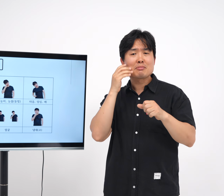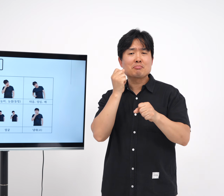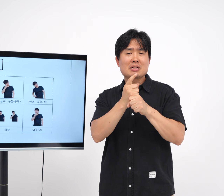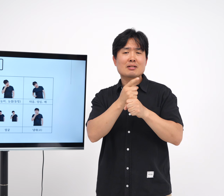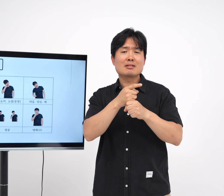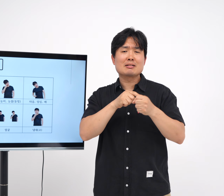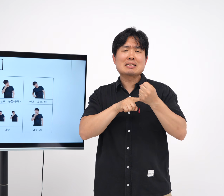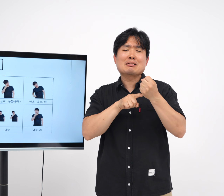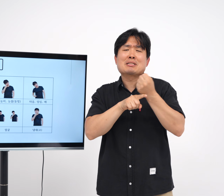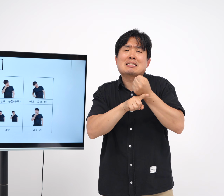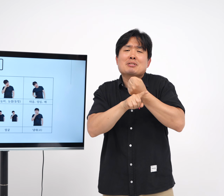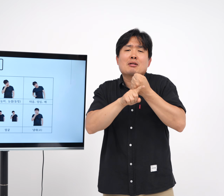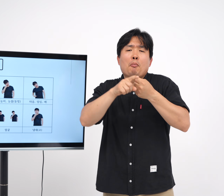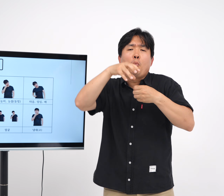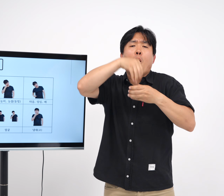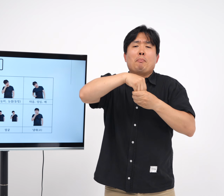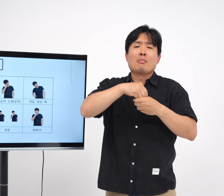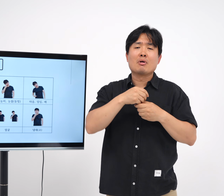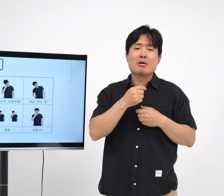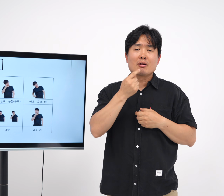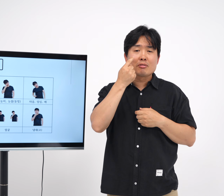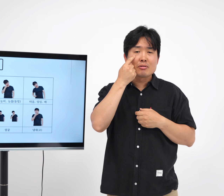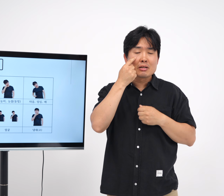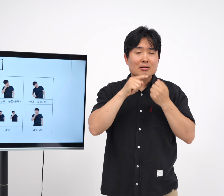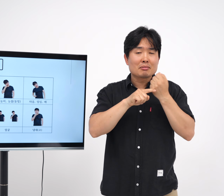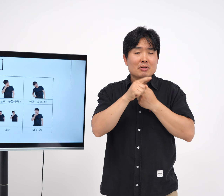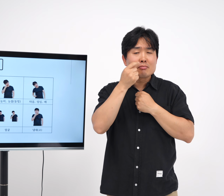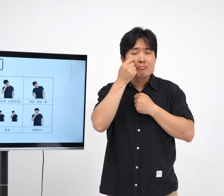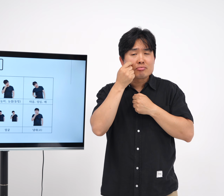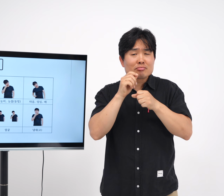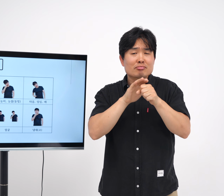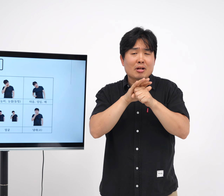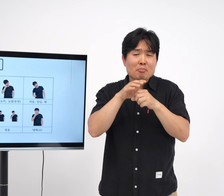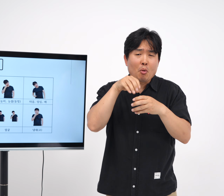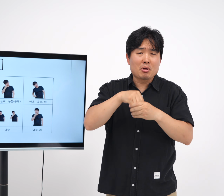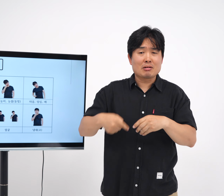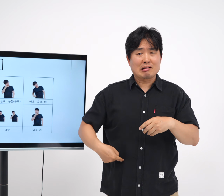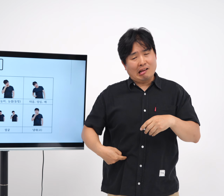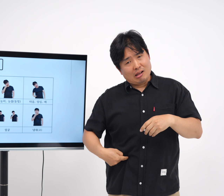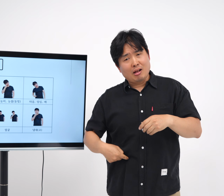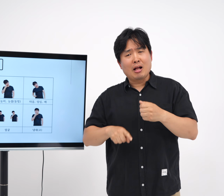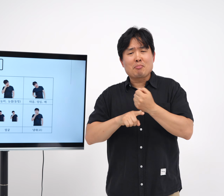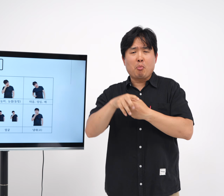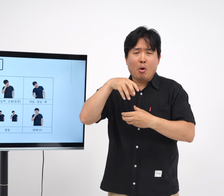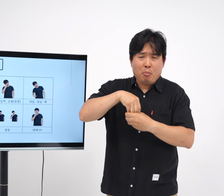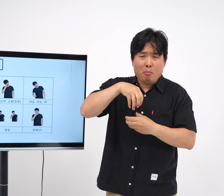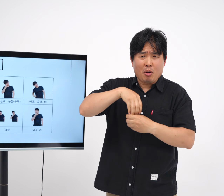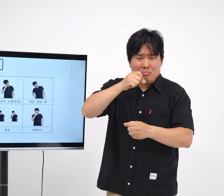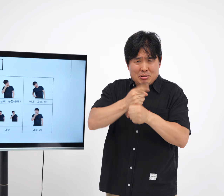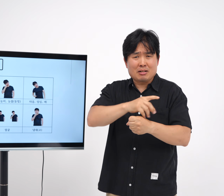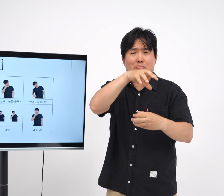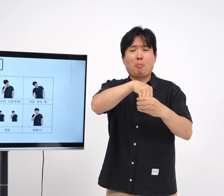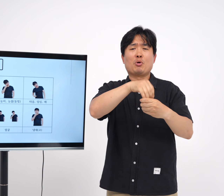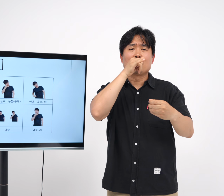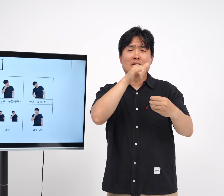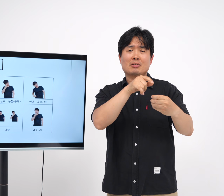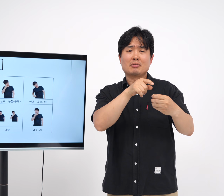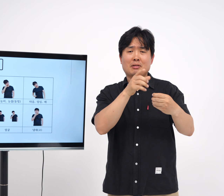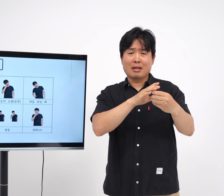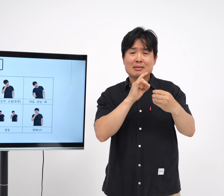already have that meaning. For example, in the expression 'pity' that includes eyes, the expression 'pricked by conscience' includes eyes. Conscience is also included.